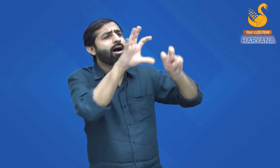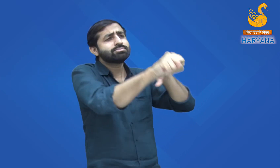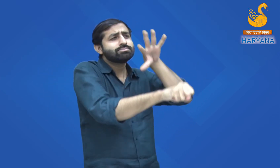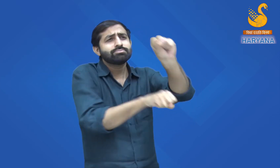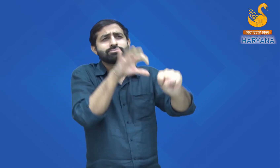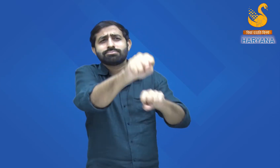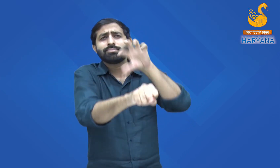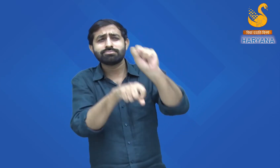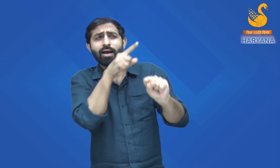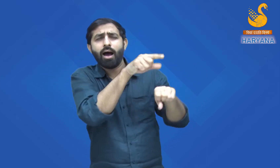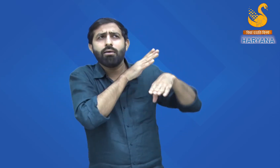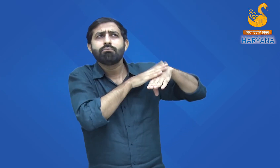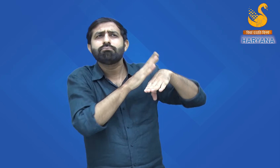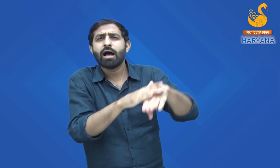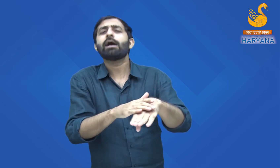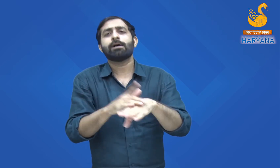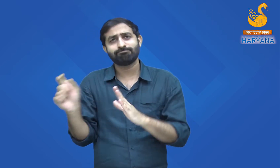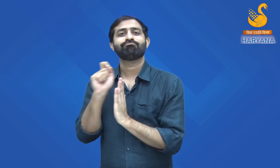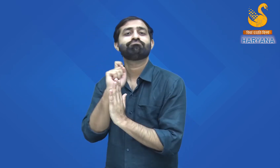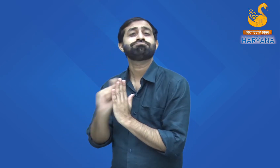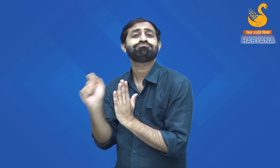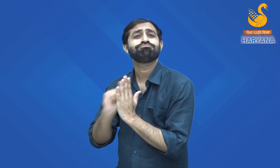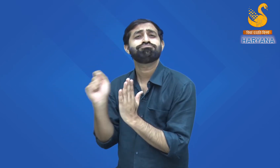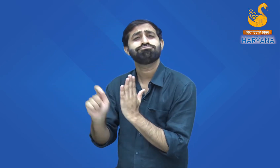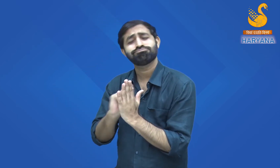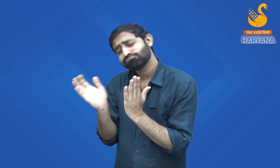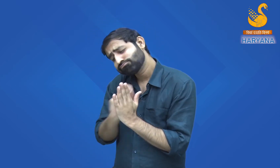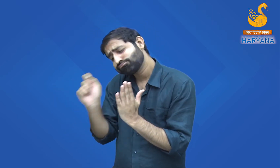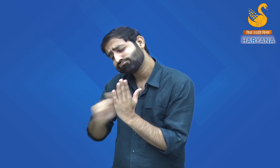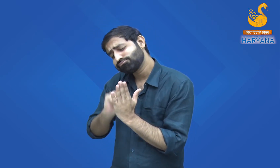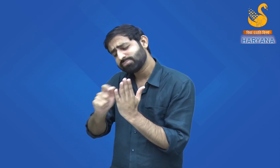In this book, he mentioned about his life experiences of living in India.